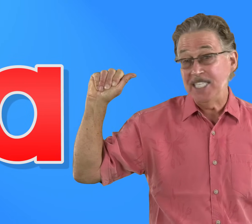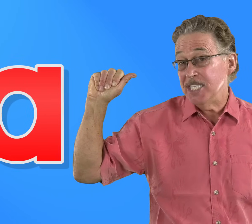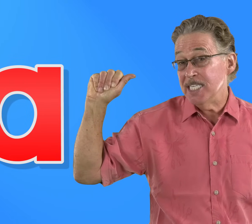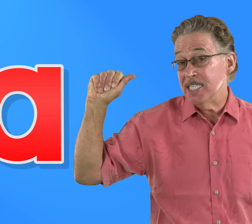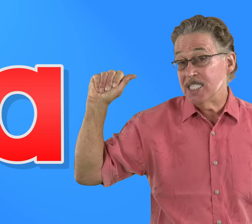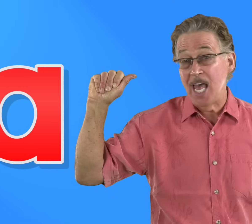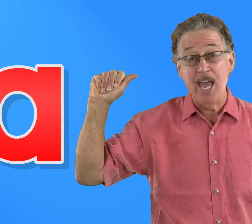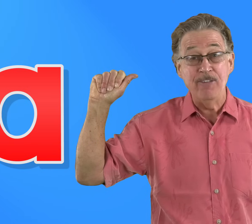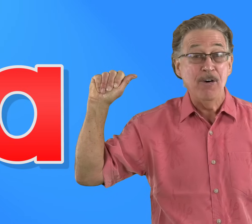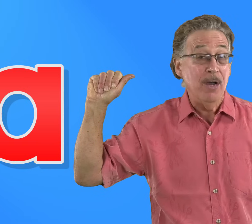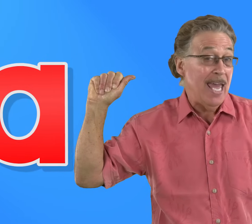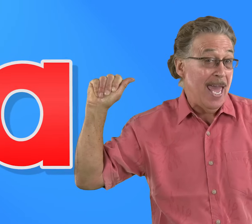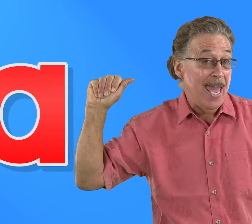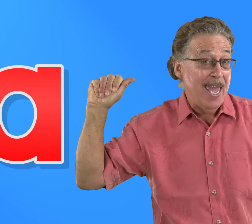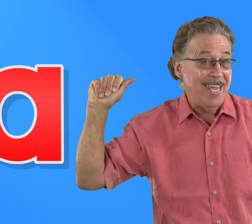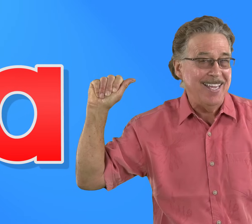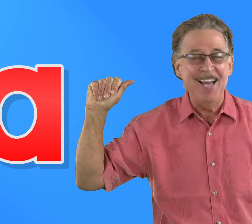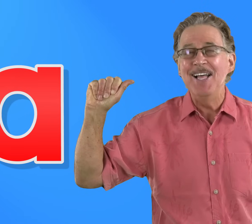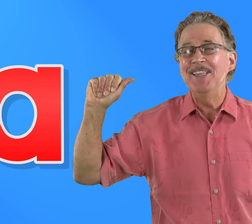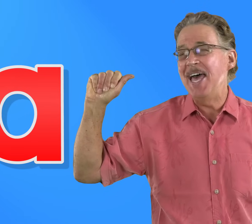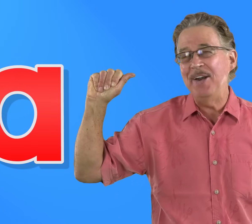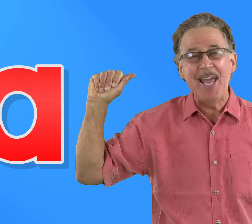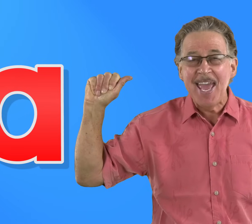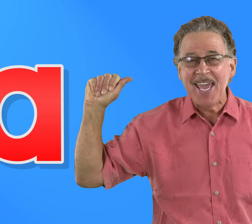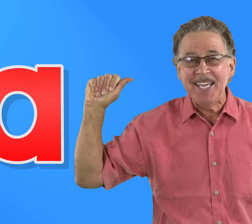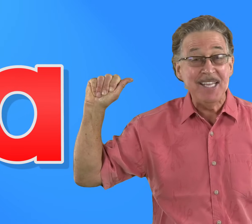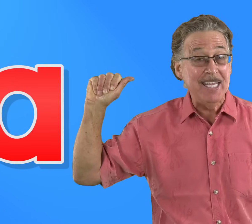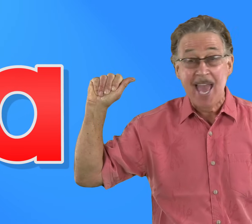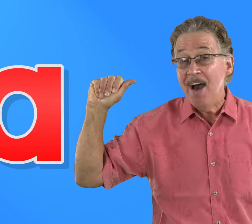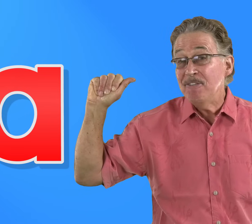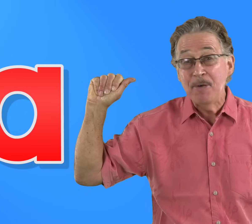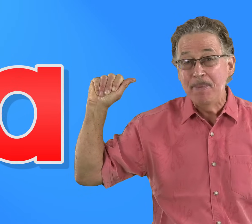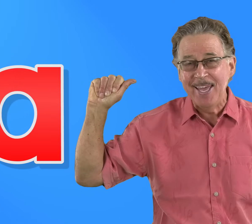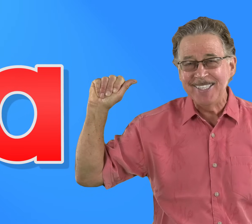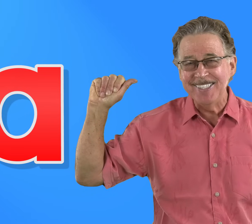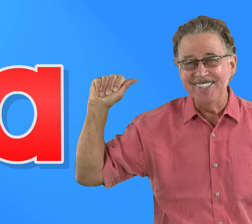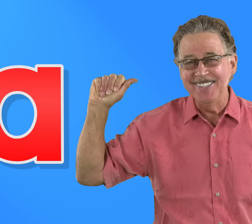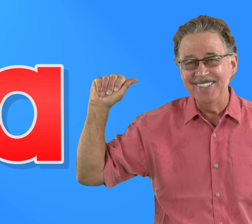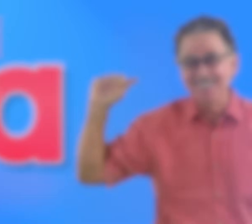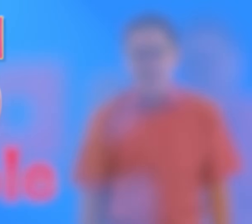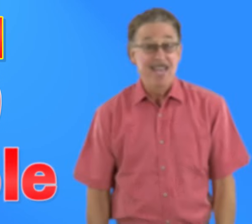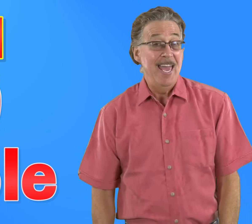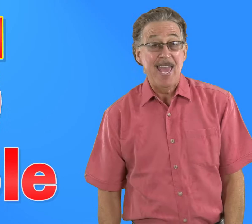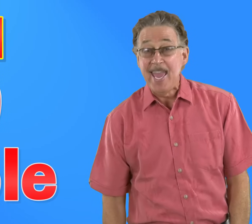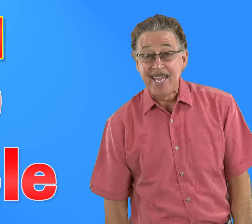This is the sign for Aa Letter Aa in the alphabet